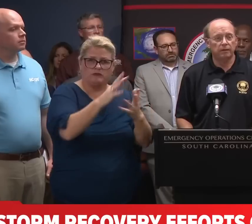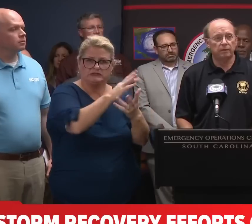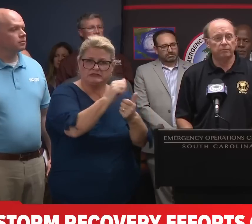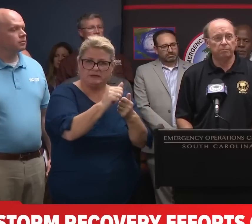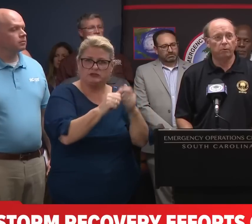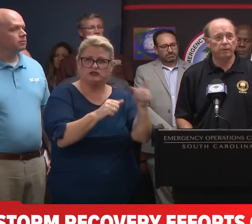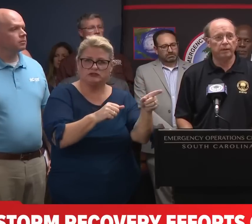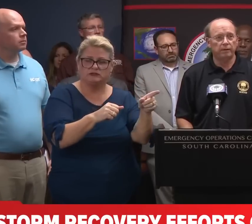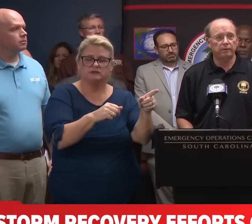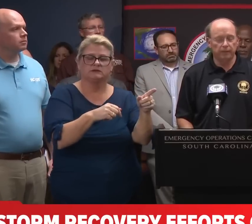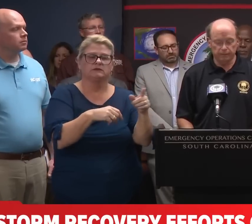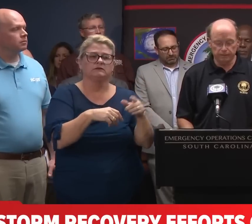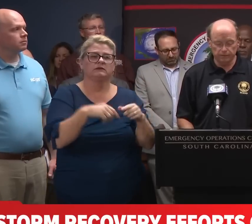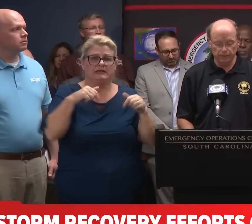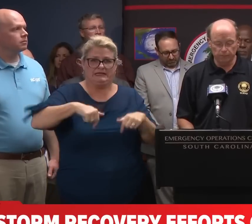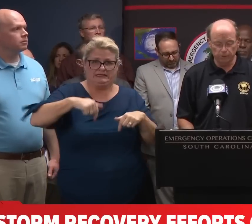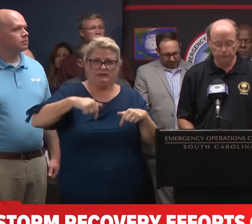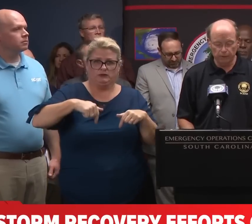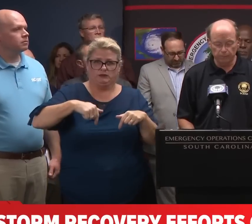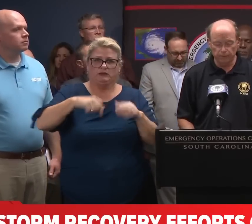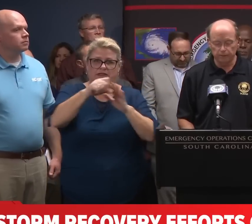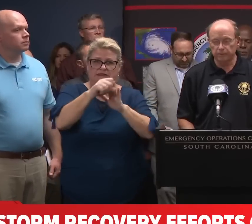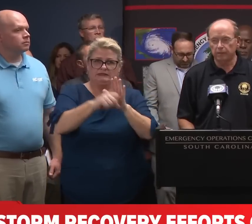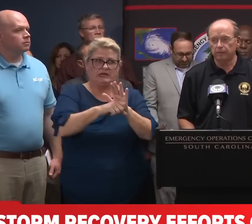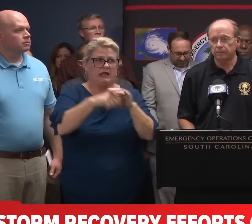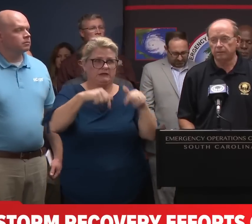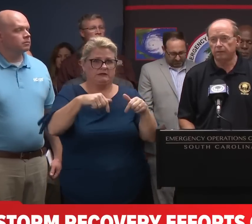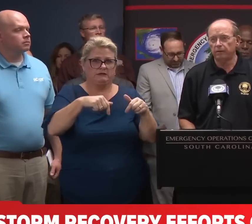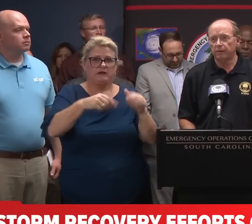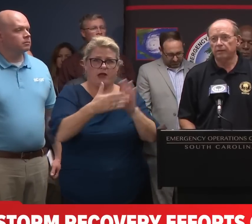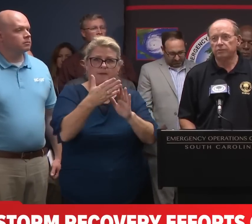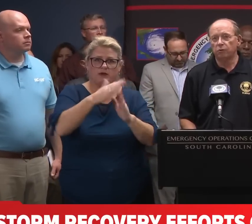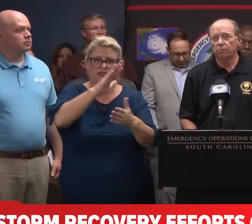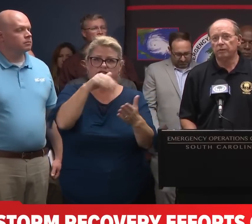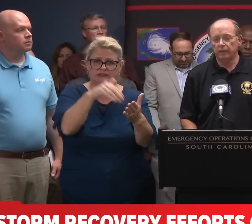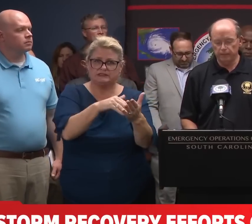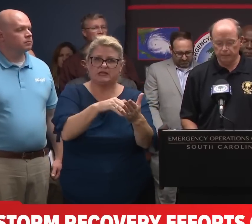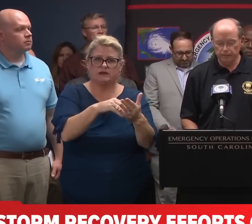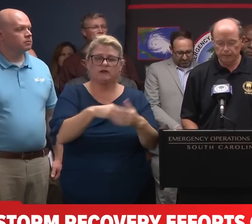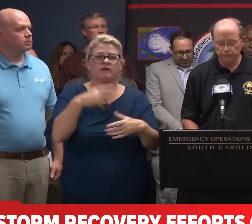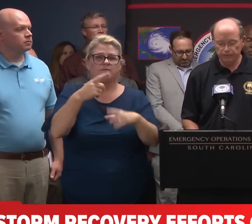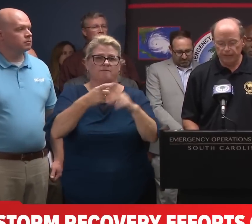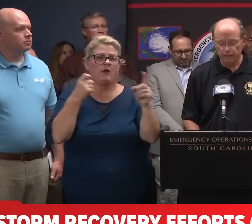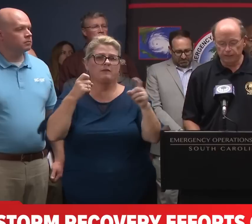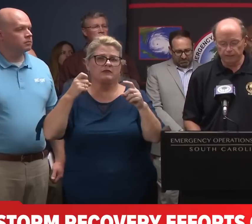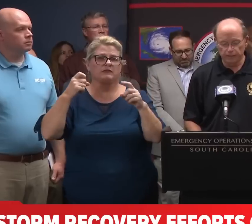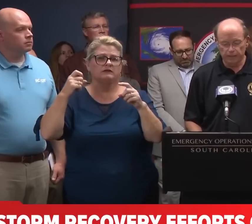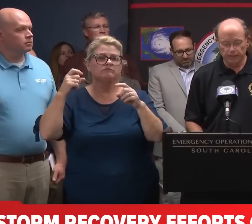uh reported here at the state emergency operations Center storm related uh fatalities,